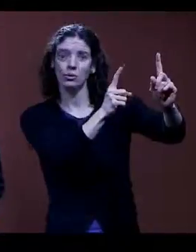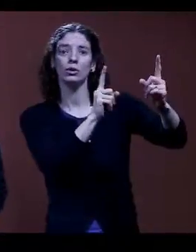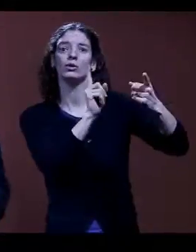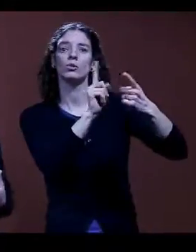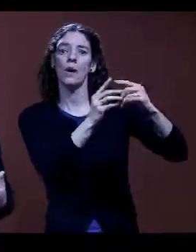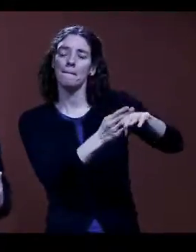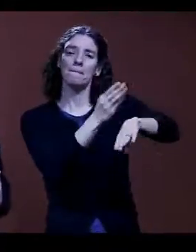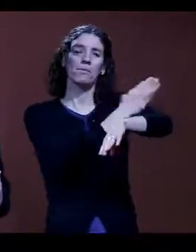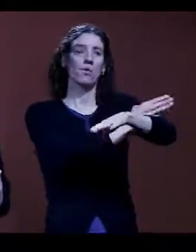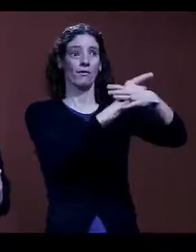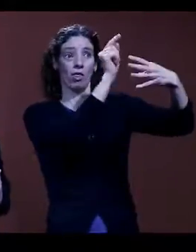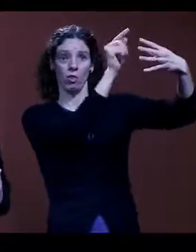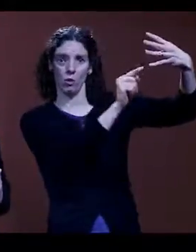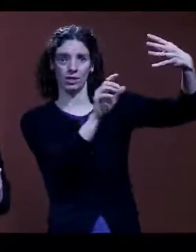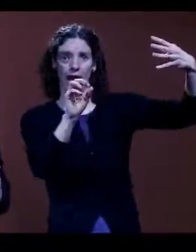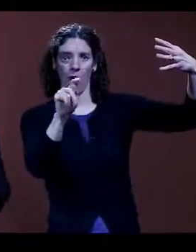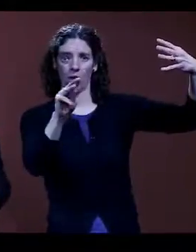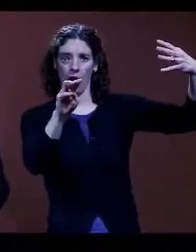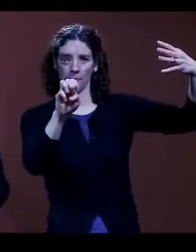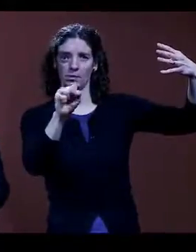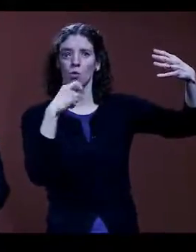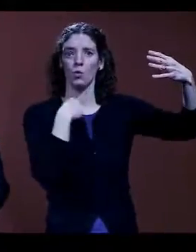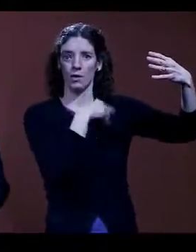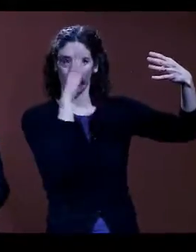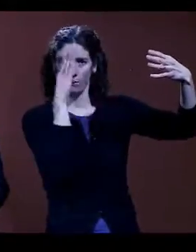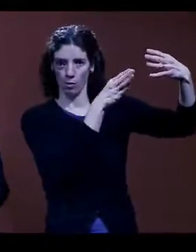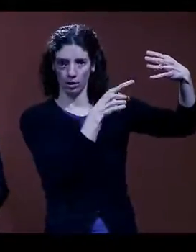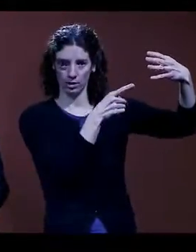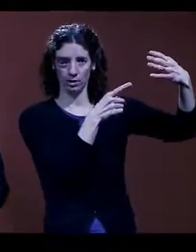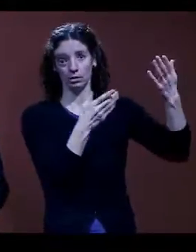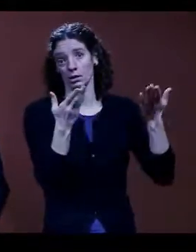whether it be implementation of evidence-based practices,